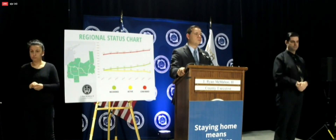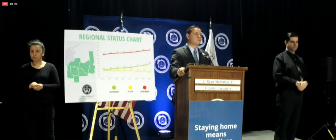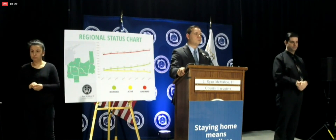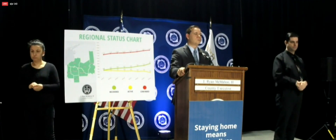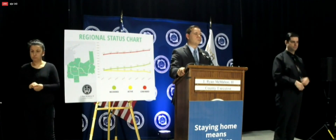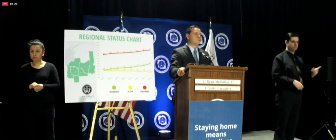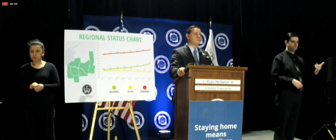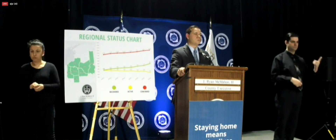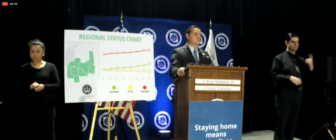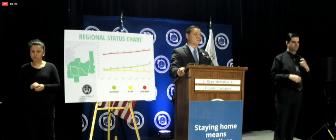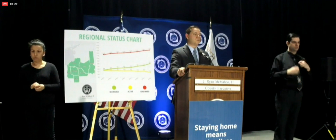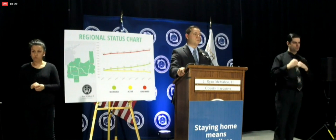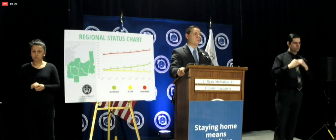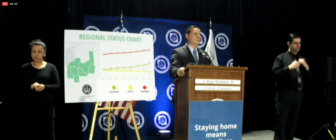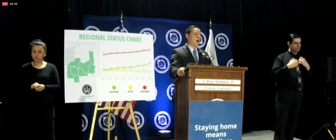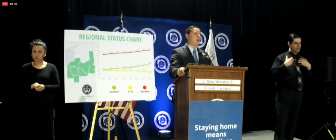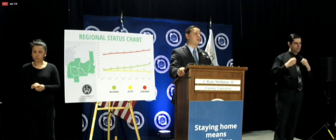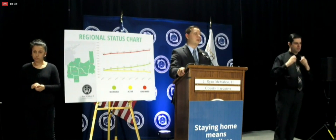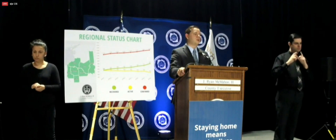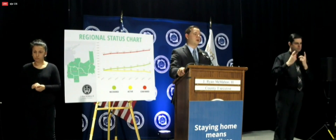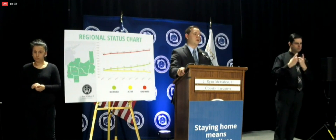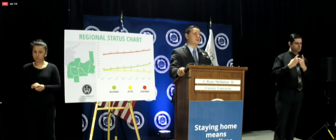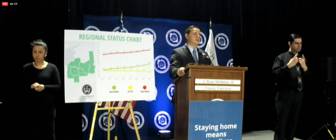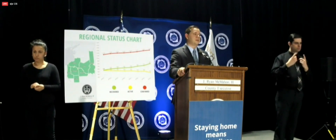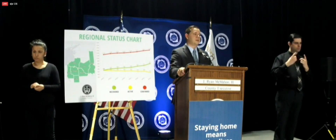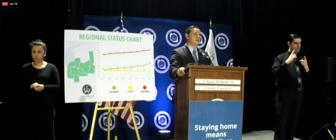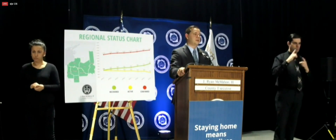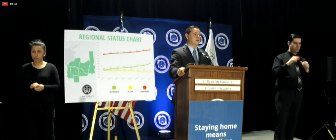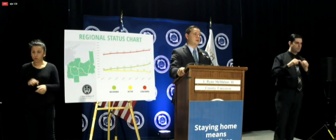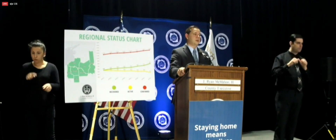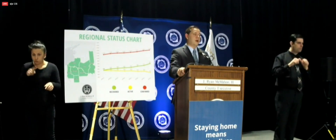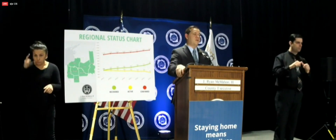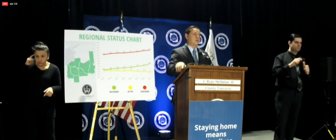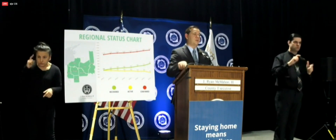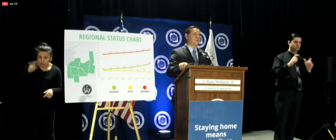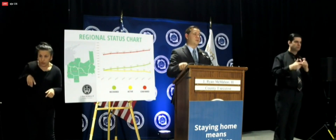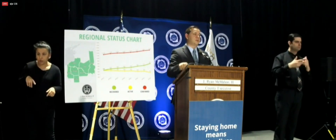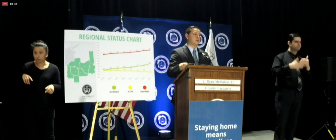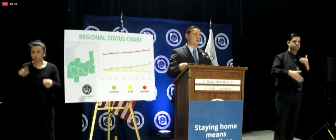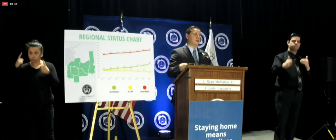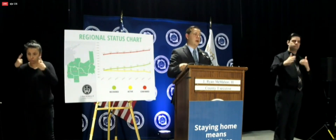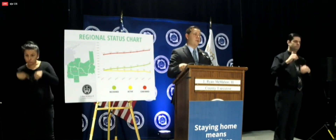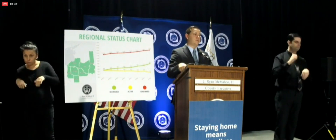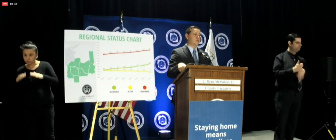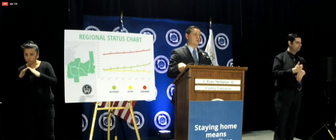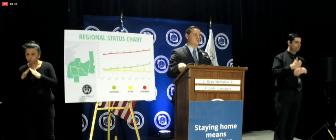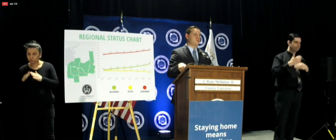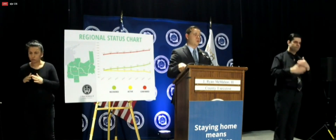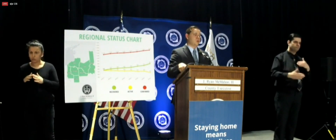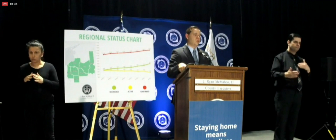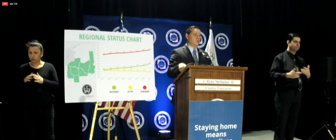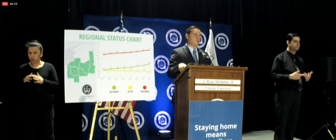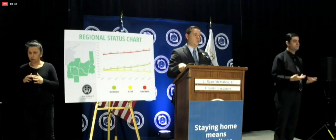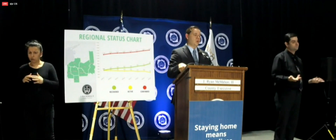DO YOU FORESEE THE STRUCTURE OF THE HEALTH DEPARTMENT PERMANENTLY CHANGING? IS THAT WHAT THIS CONVERSATION IS ABOUT?